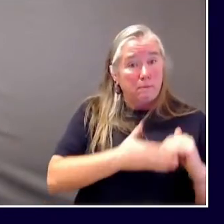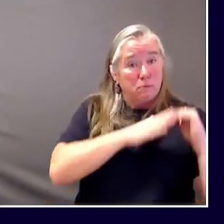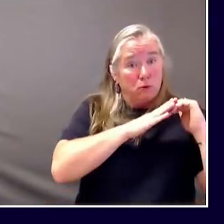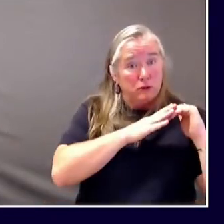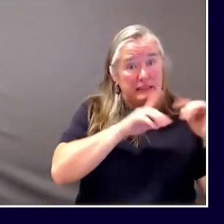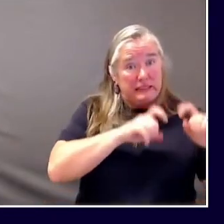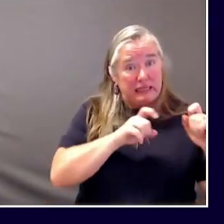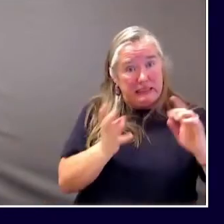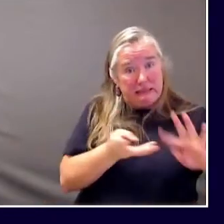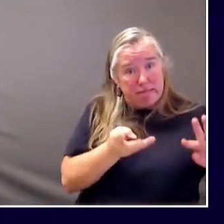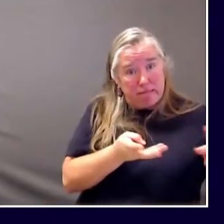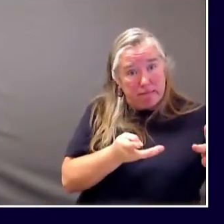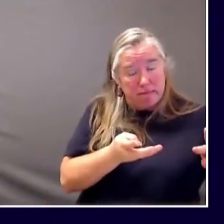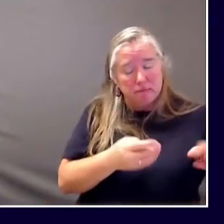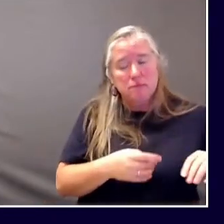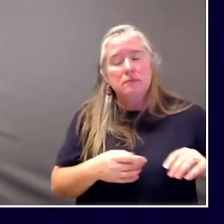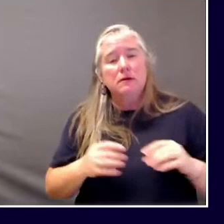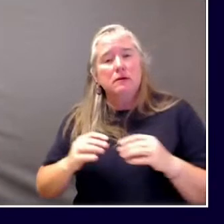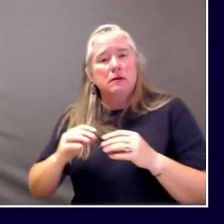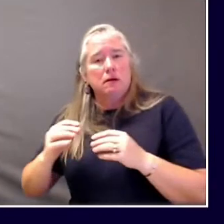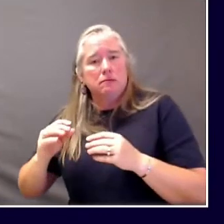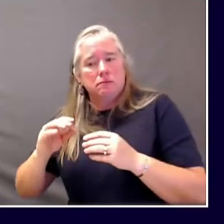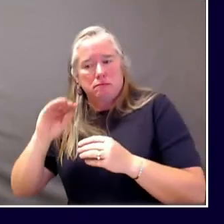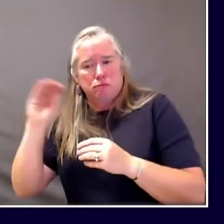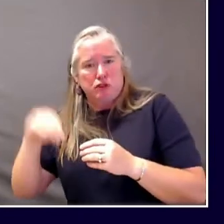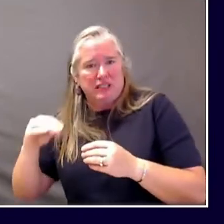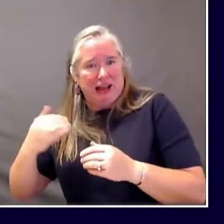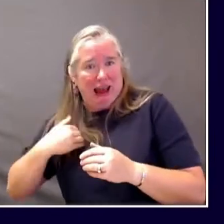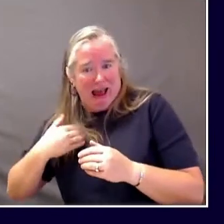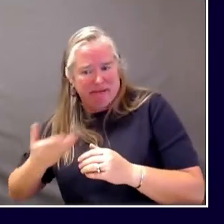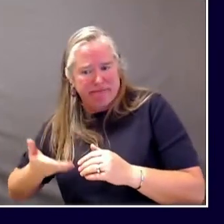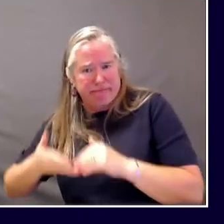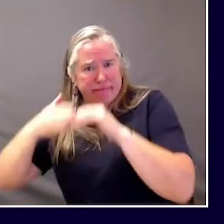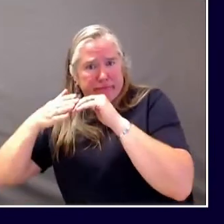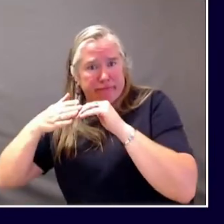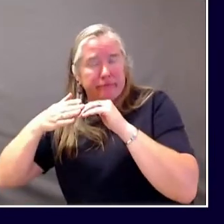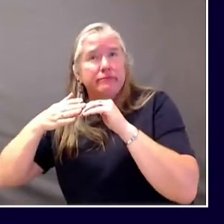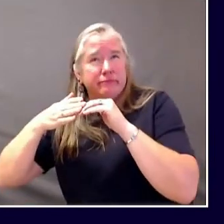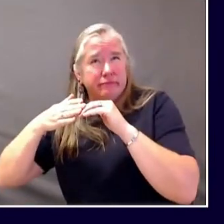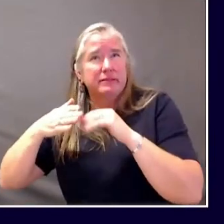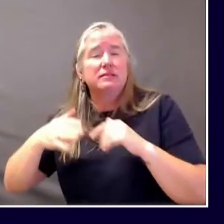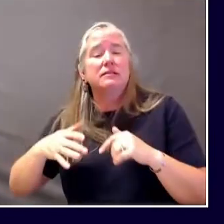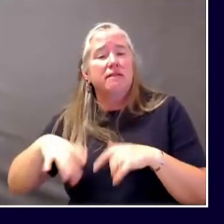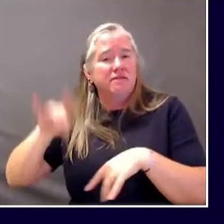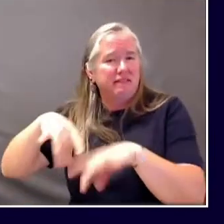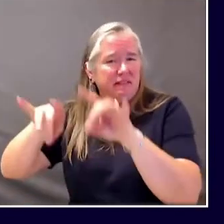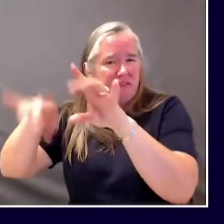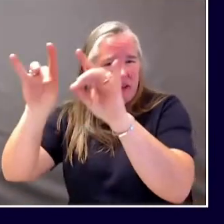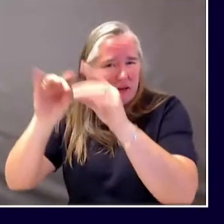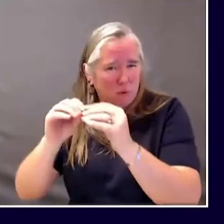or actual growth in cases themselves